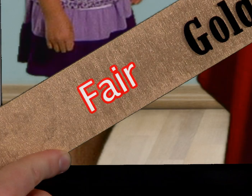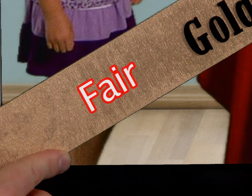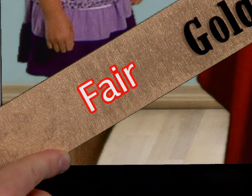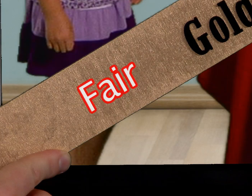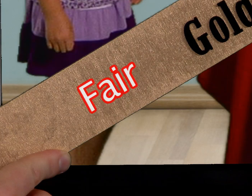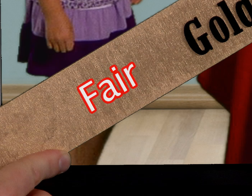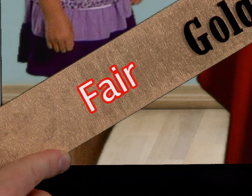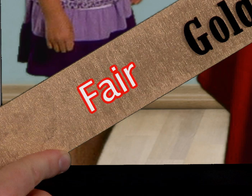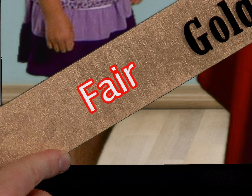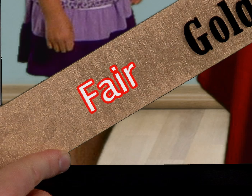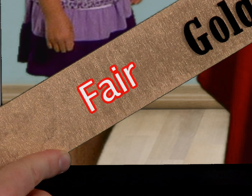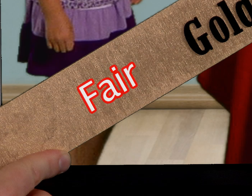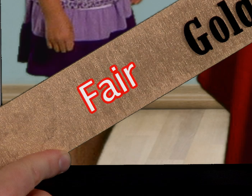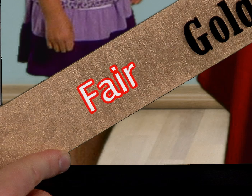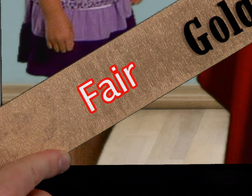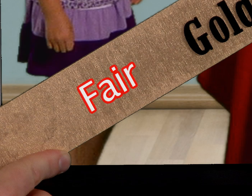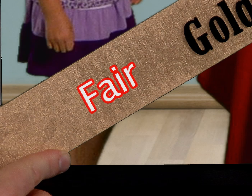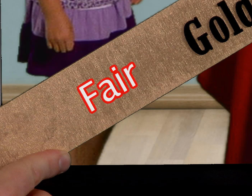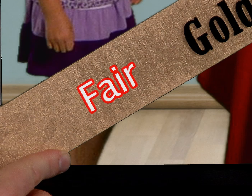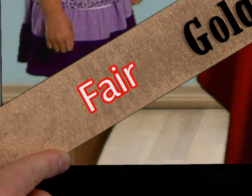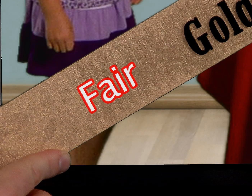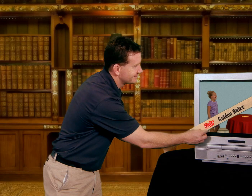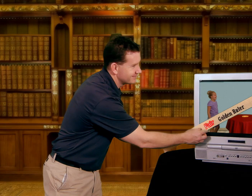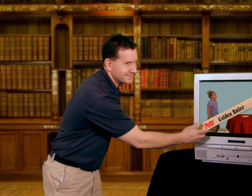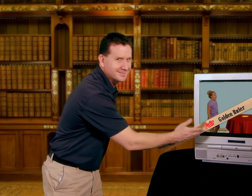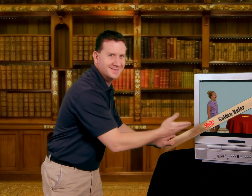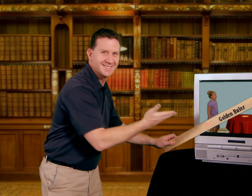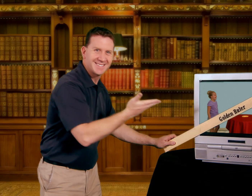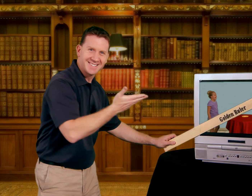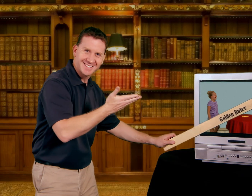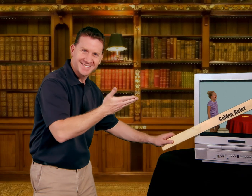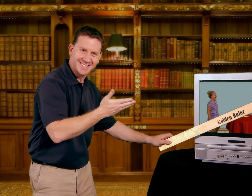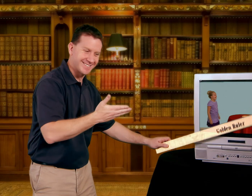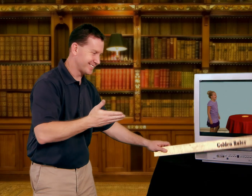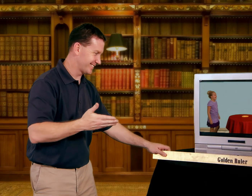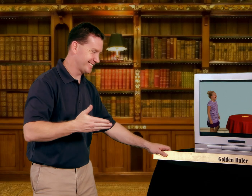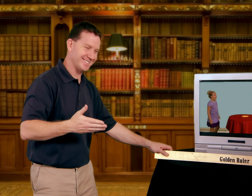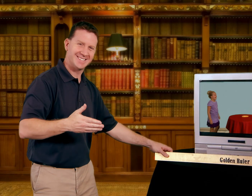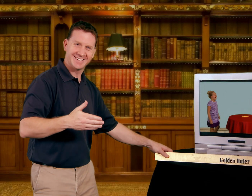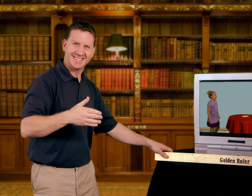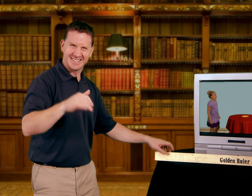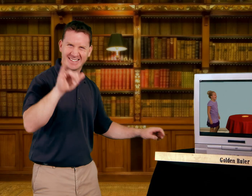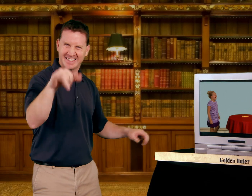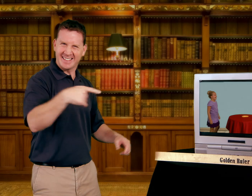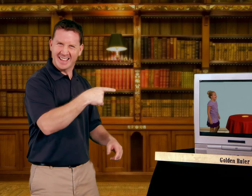[MEDIATOR: FAIR] SEE?